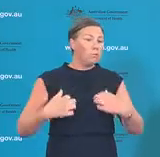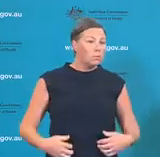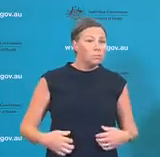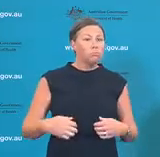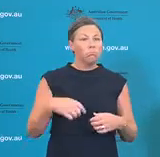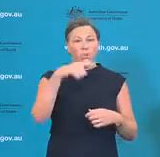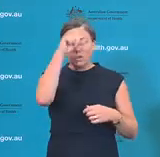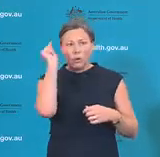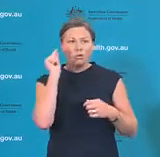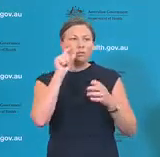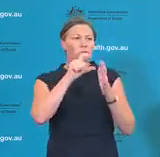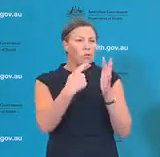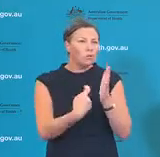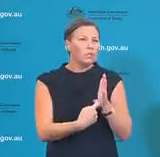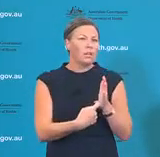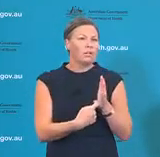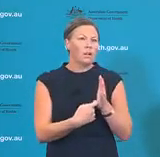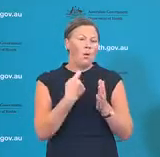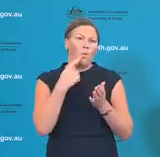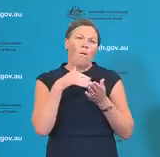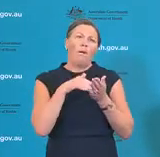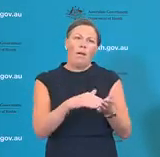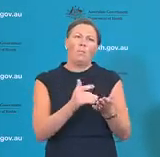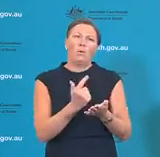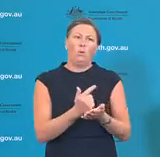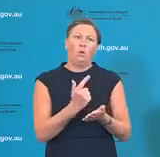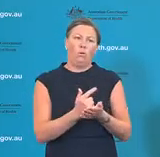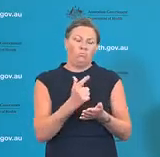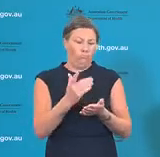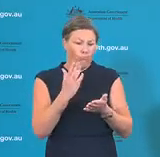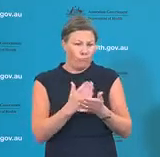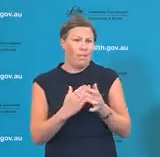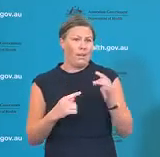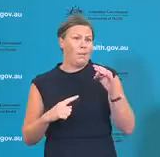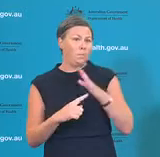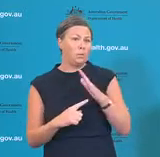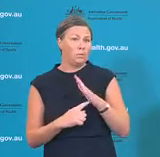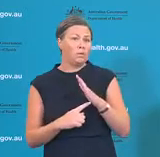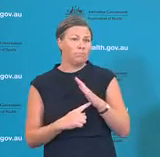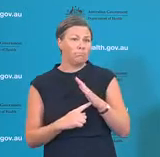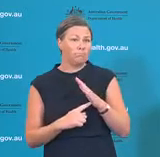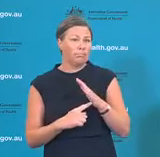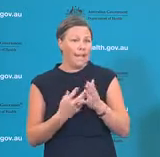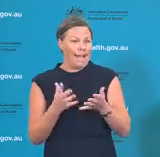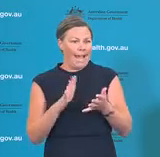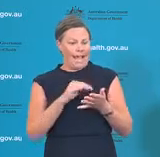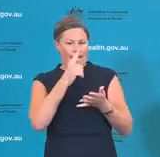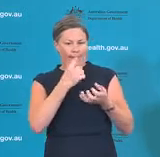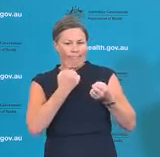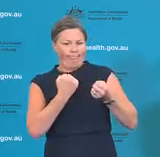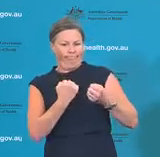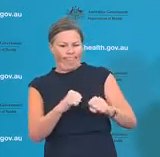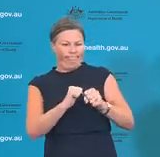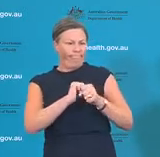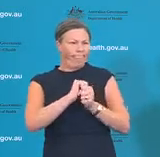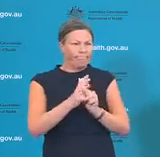about their daily business. This is a critical part of that safeguard we have